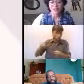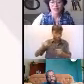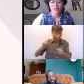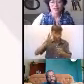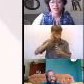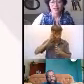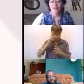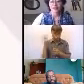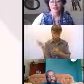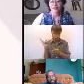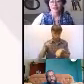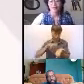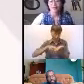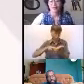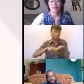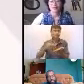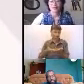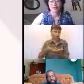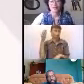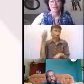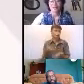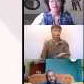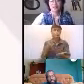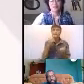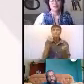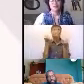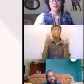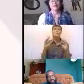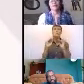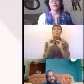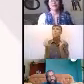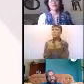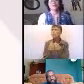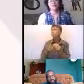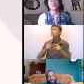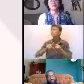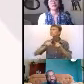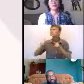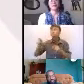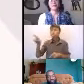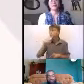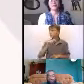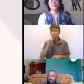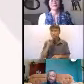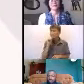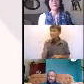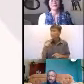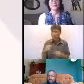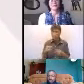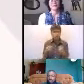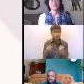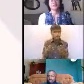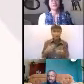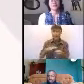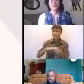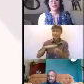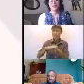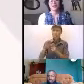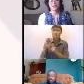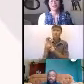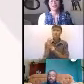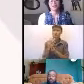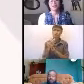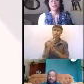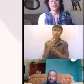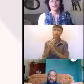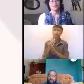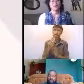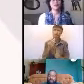organizations were not offering the right amount of cultural understanding for offering